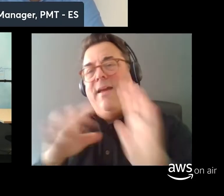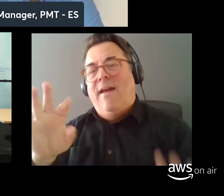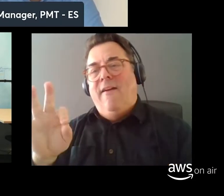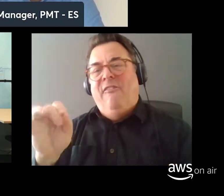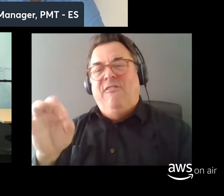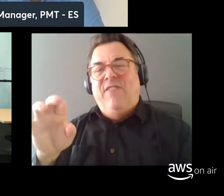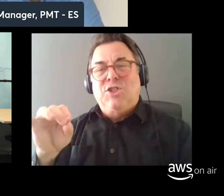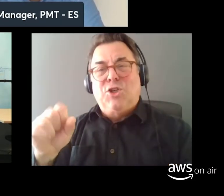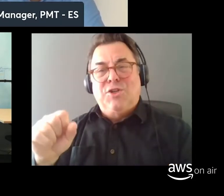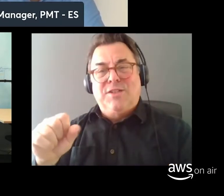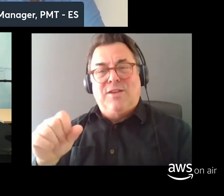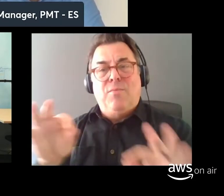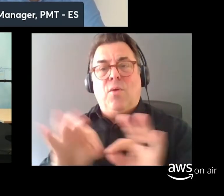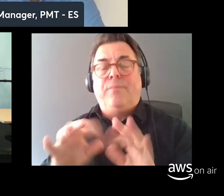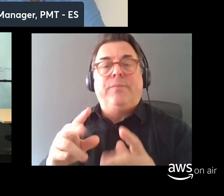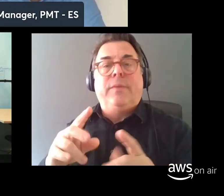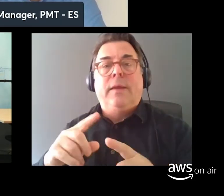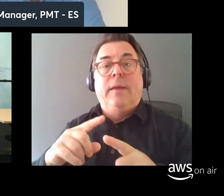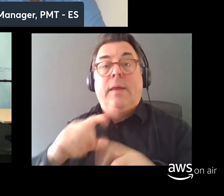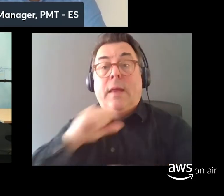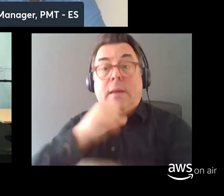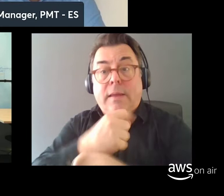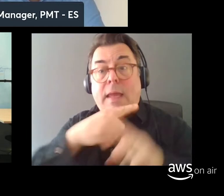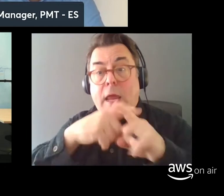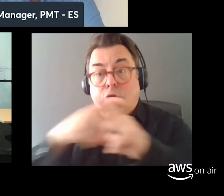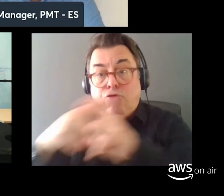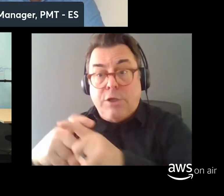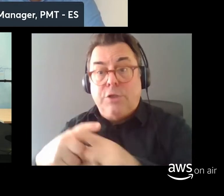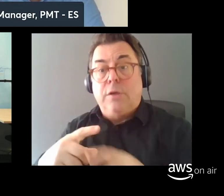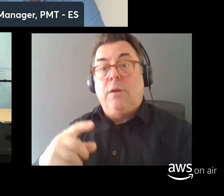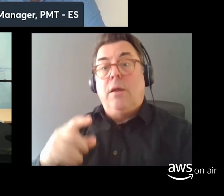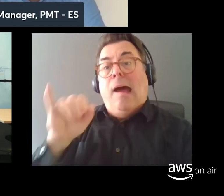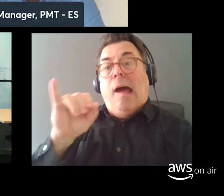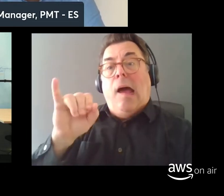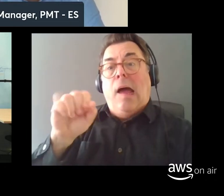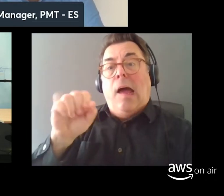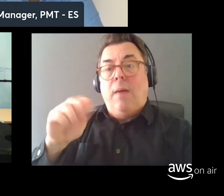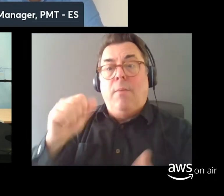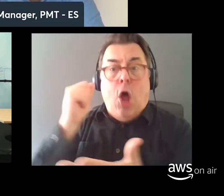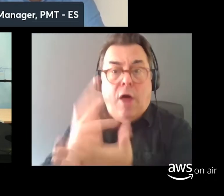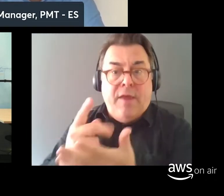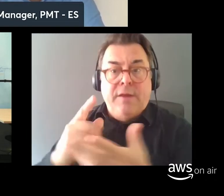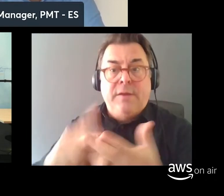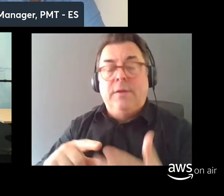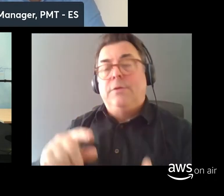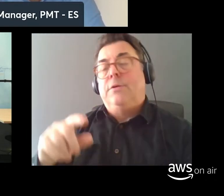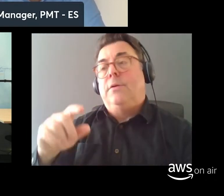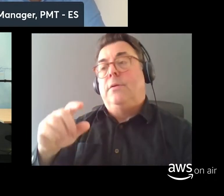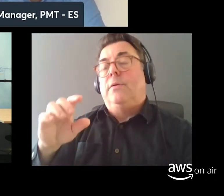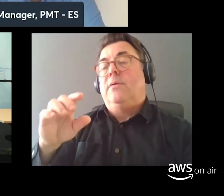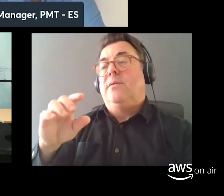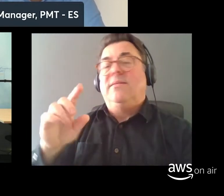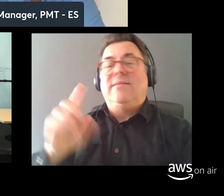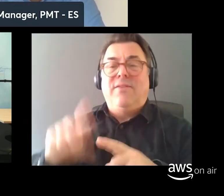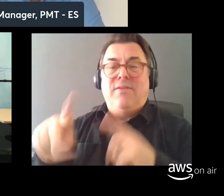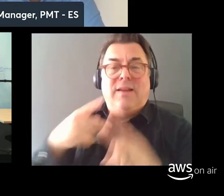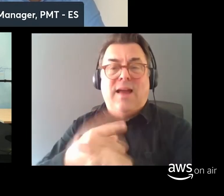which is encryption, IAM authentication, AD and Kerberos authentication, and then disaster recovery situations,